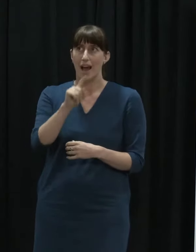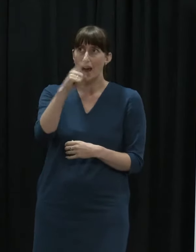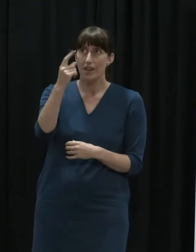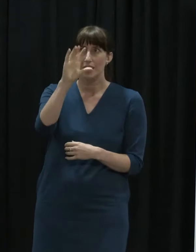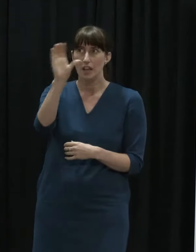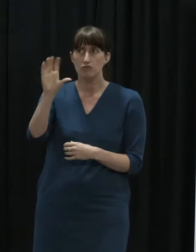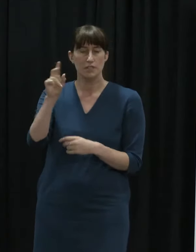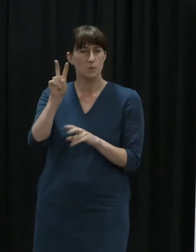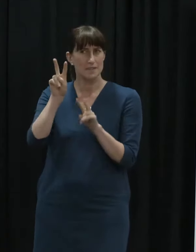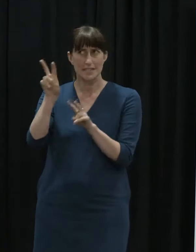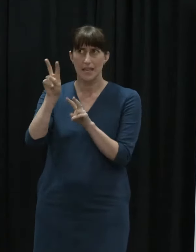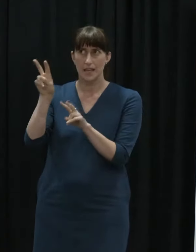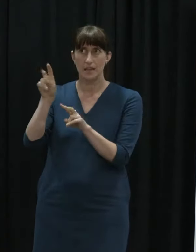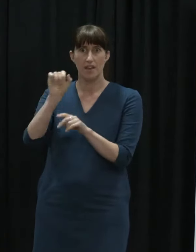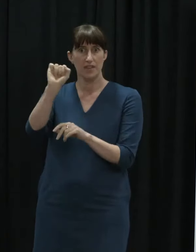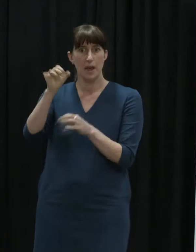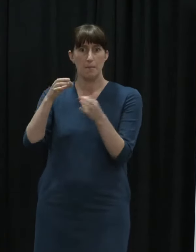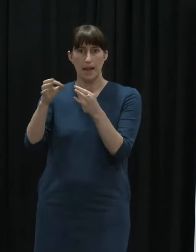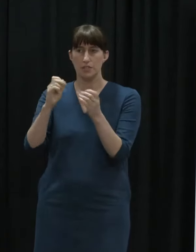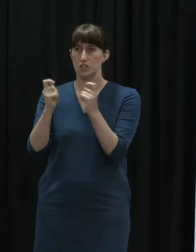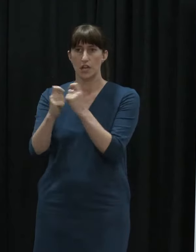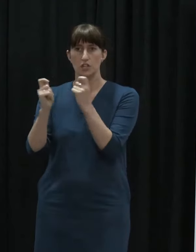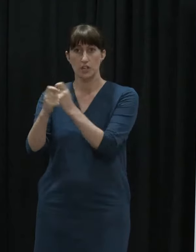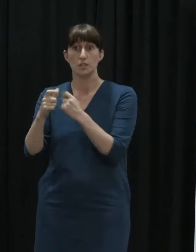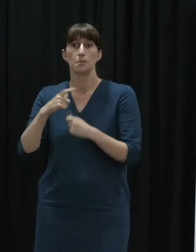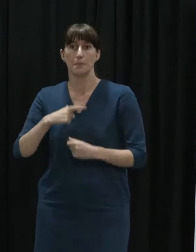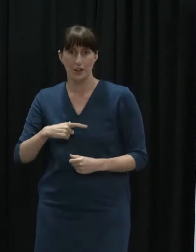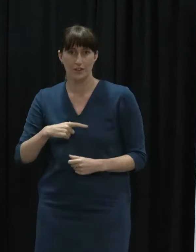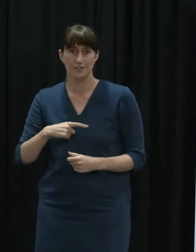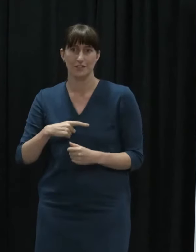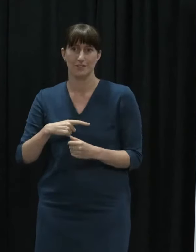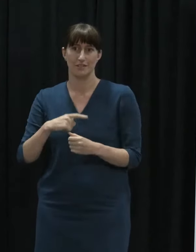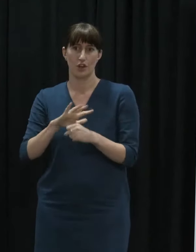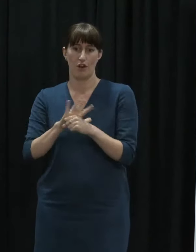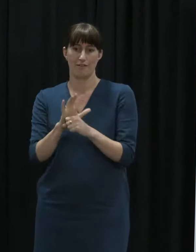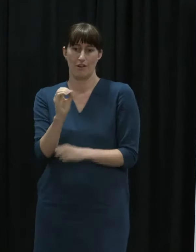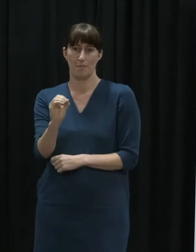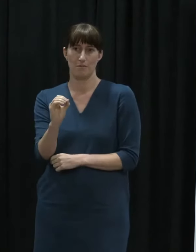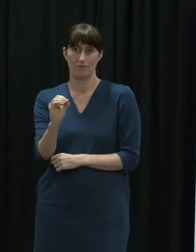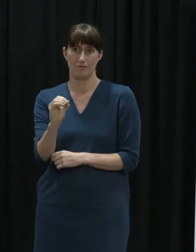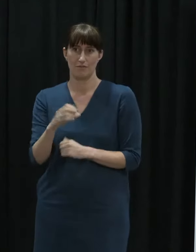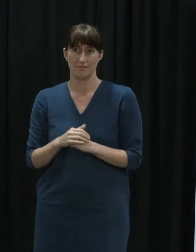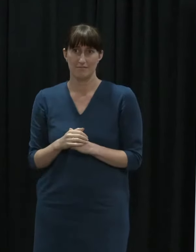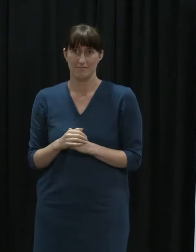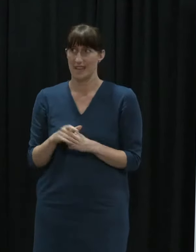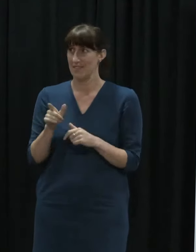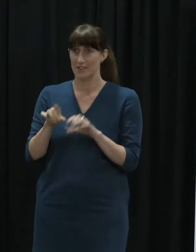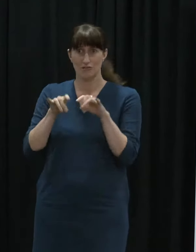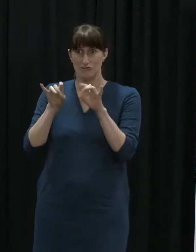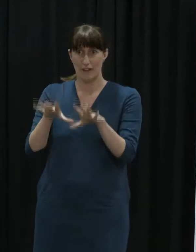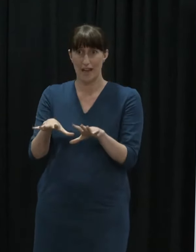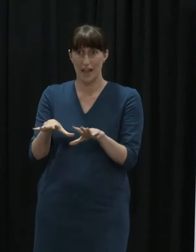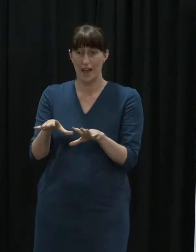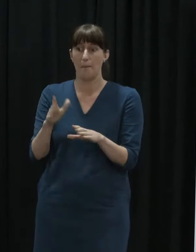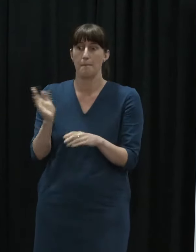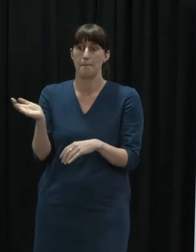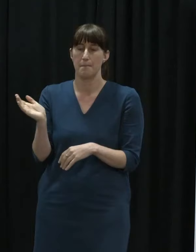Every country has responded to Omicron. In fact, we are one of the countries that has had to do